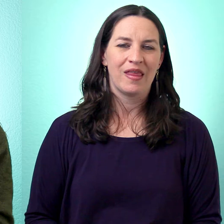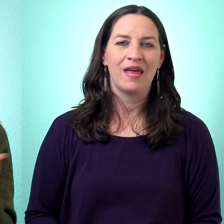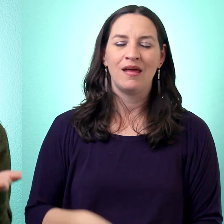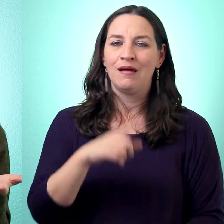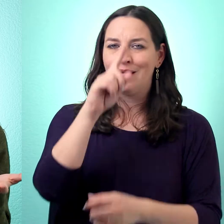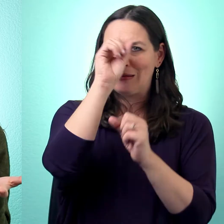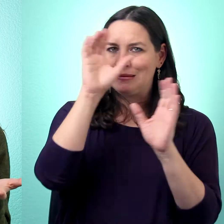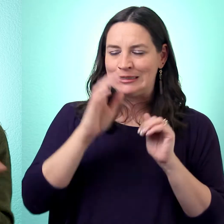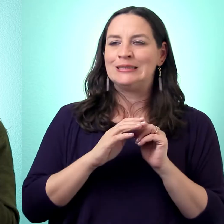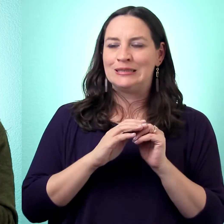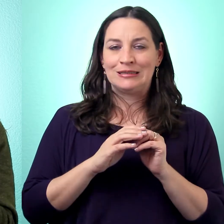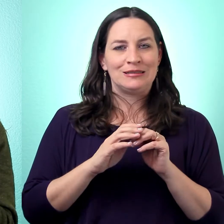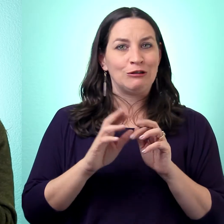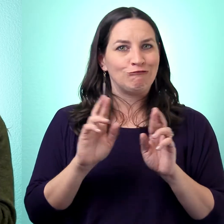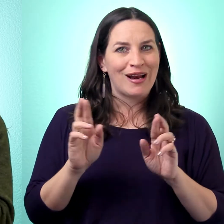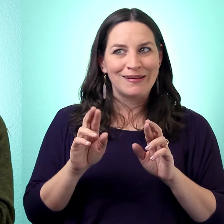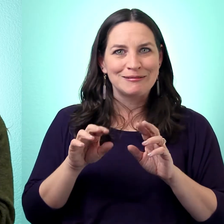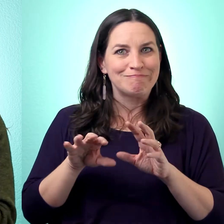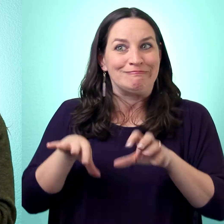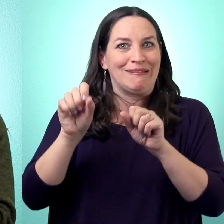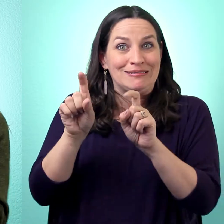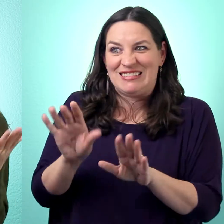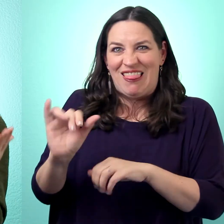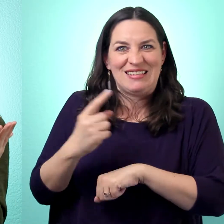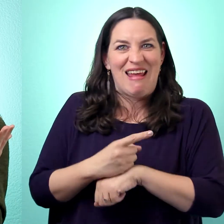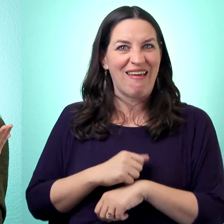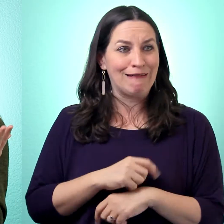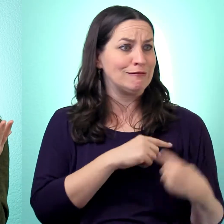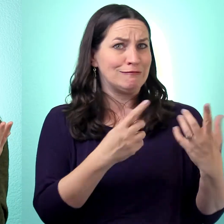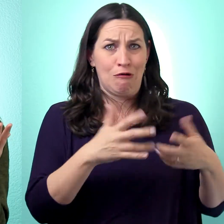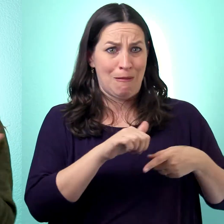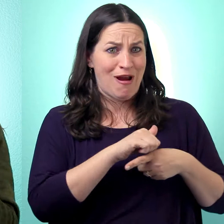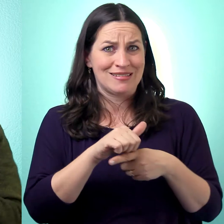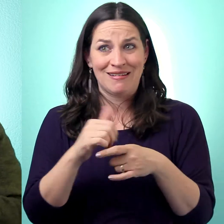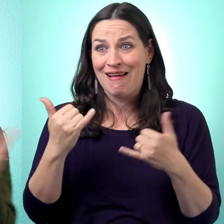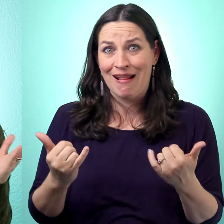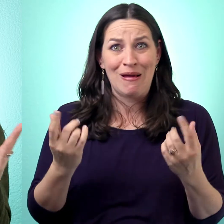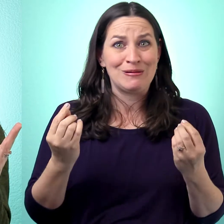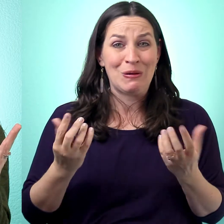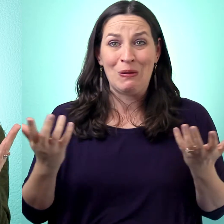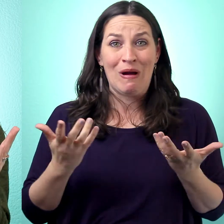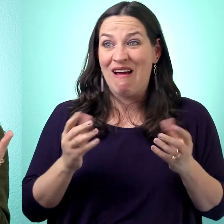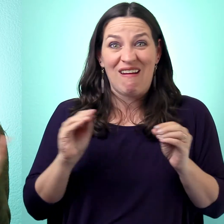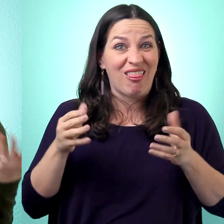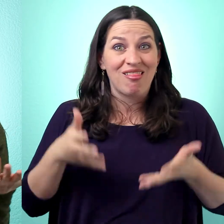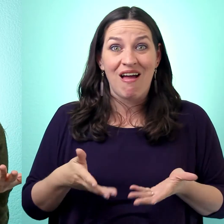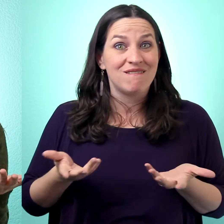So, day of the test and now you're ready. You've done all your practicing and there is nothing else you can do at this point, right?